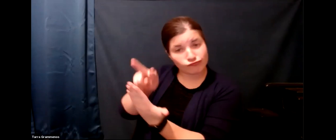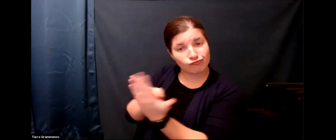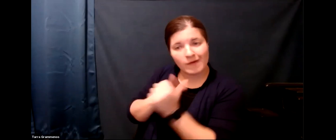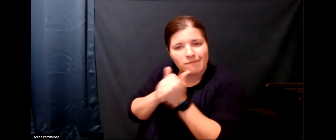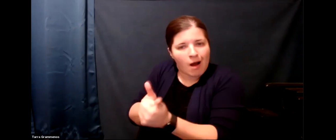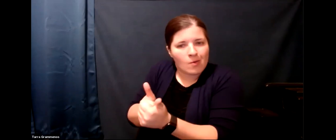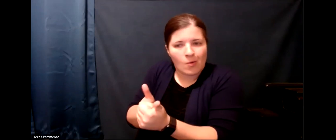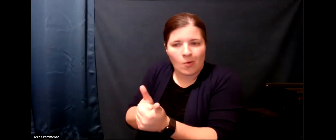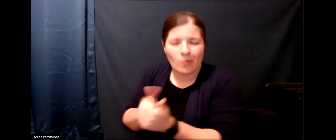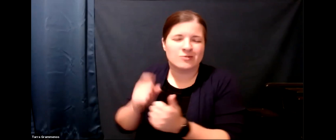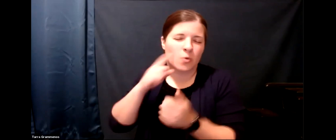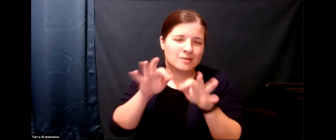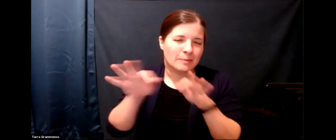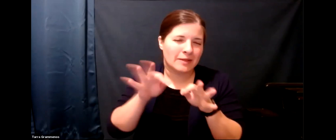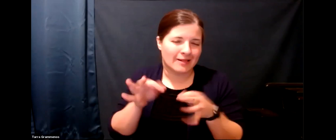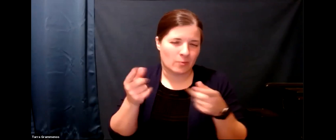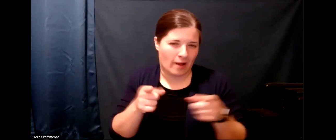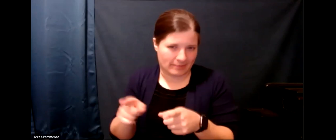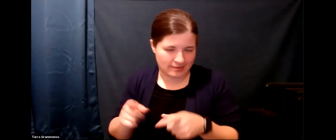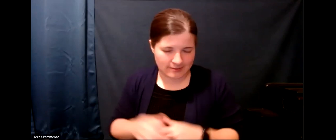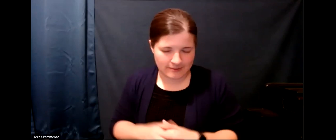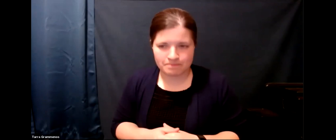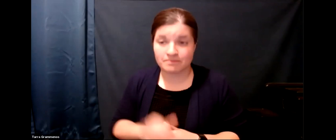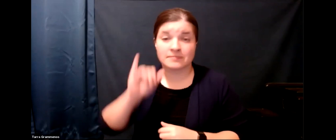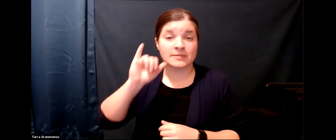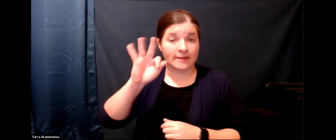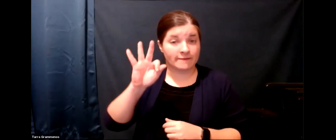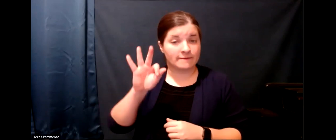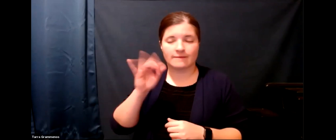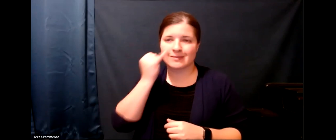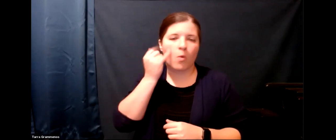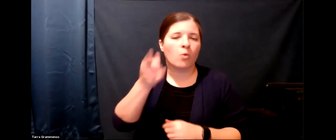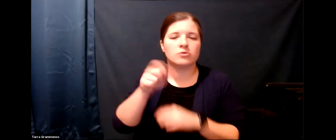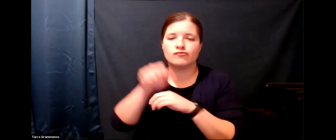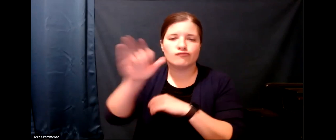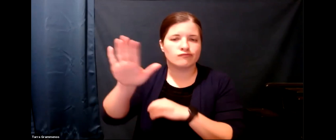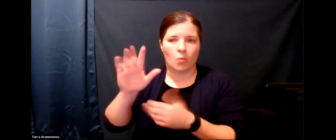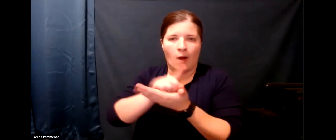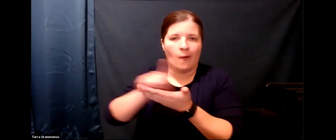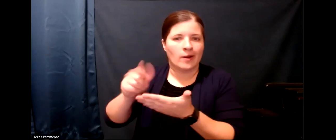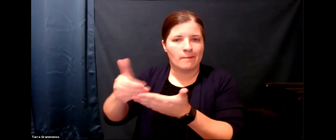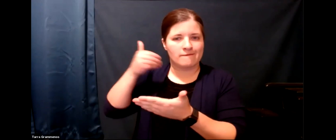So let's talk about what happens if somebody sent it in, let's say, seven days before election.